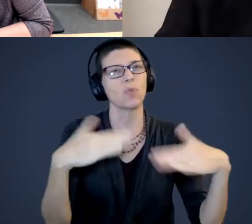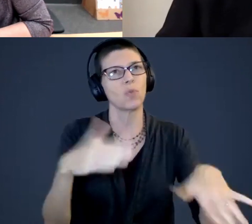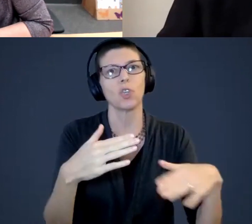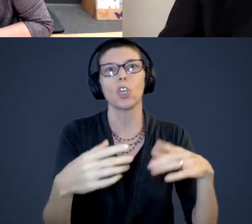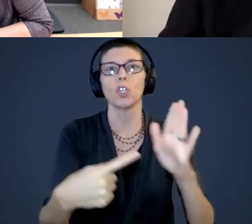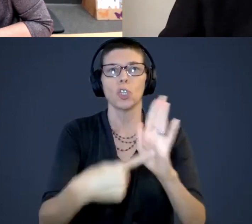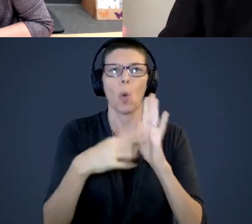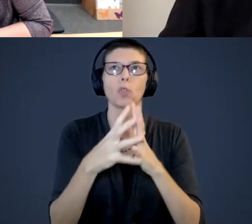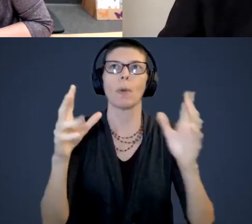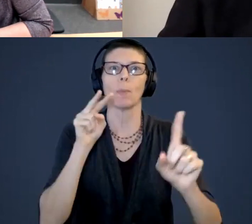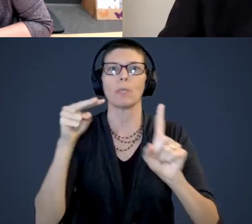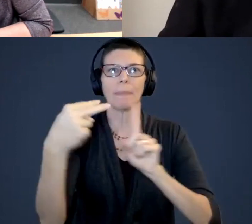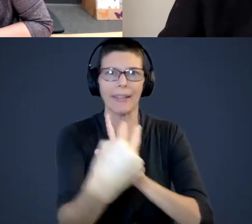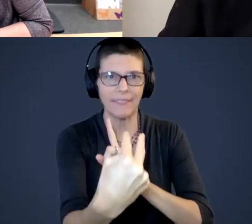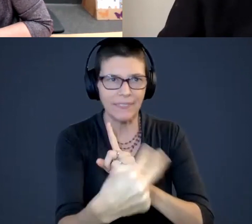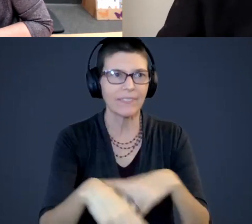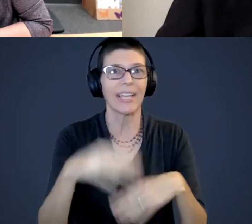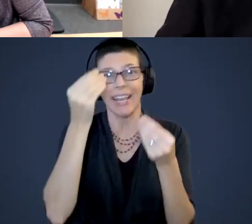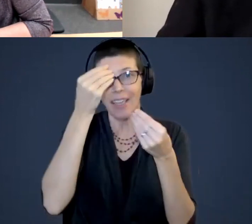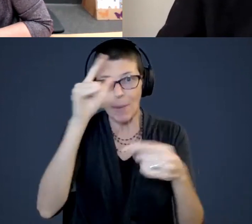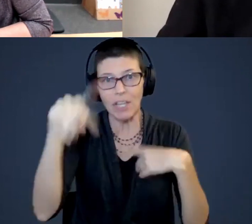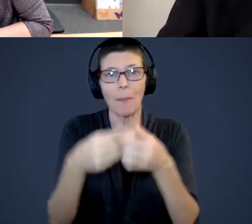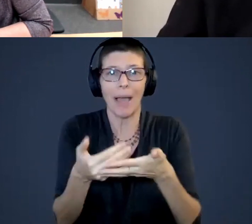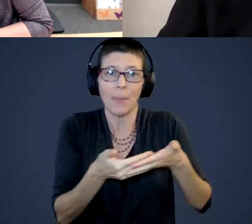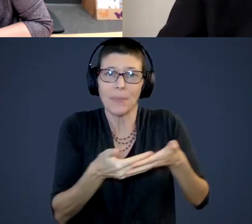information on our infant children. I just wanted to let you know